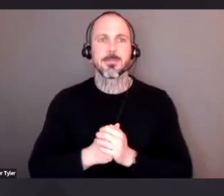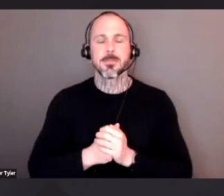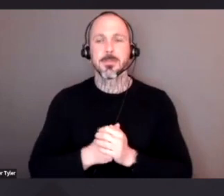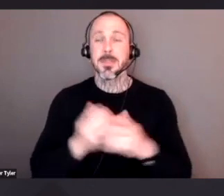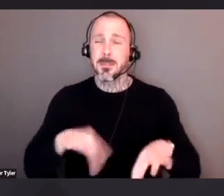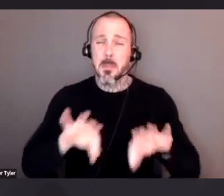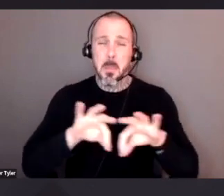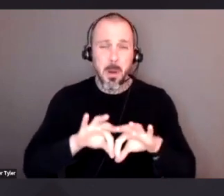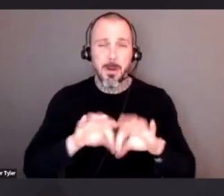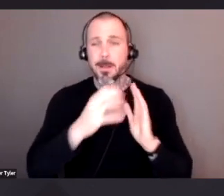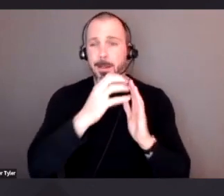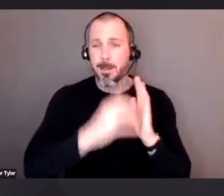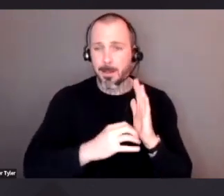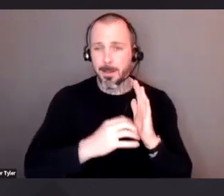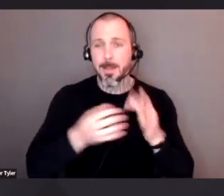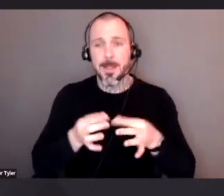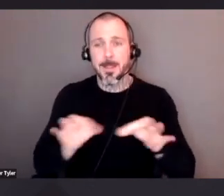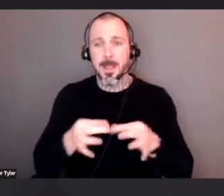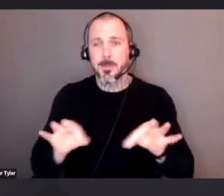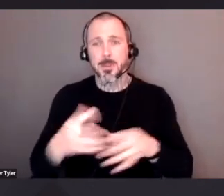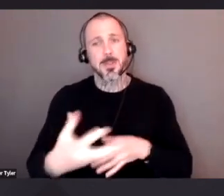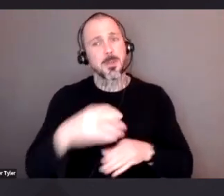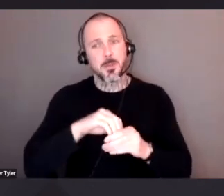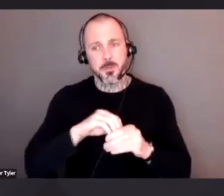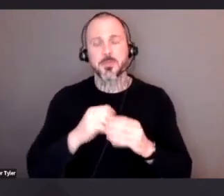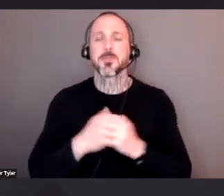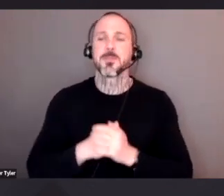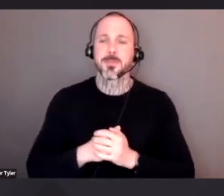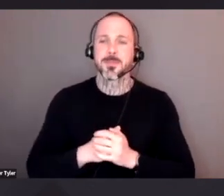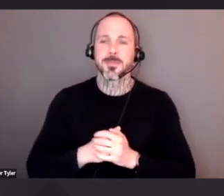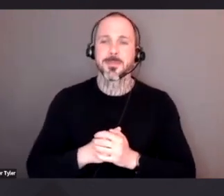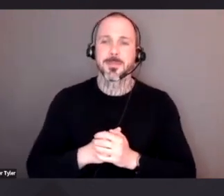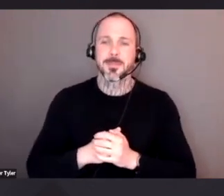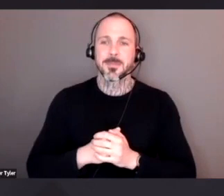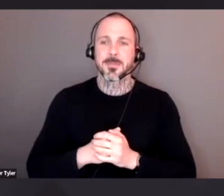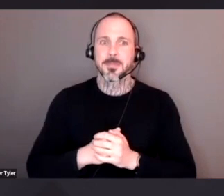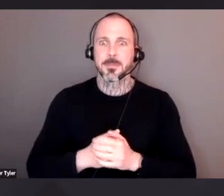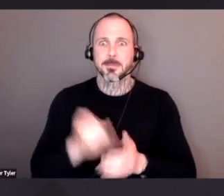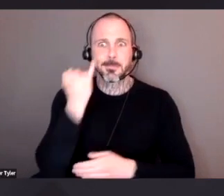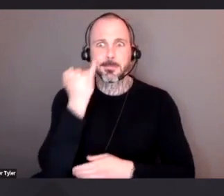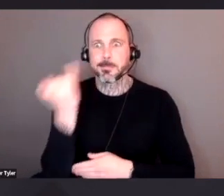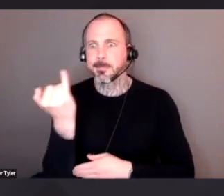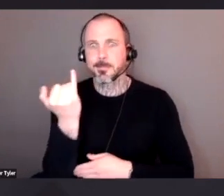that won't result in people feeling uncomfortable or excluded from applying because they experience disability.